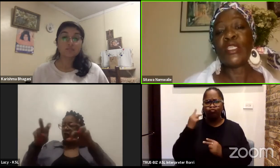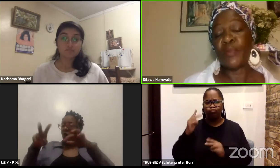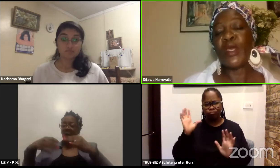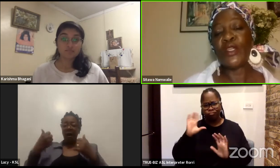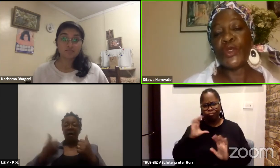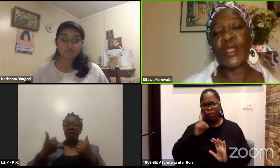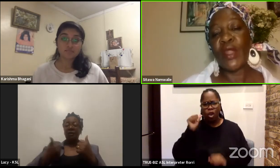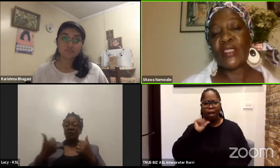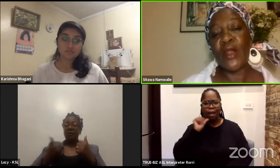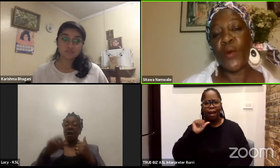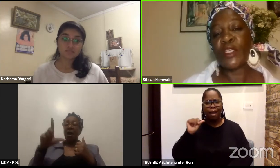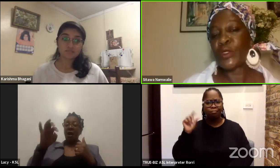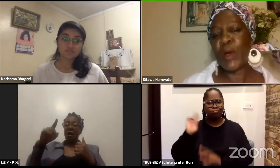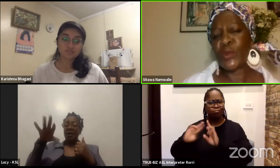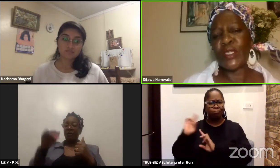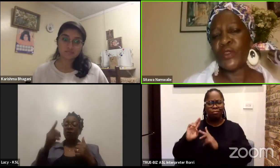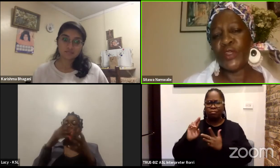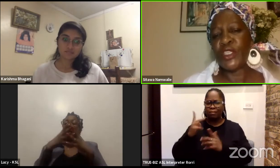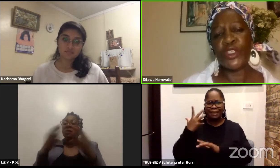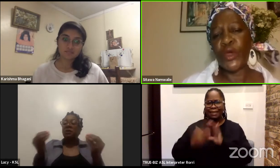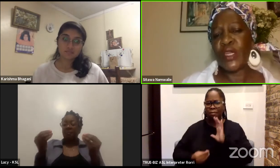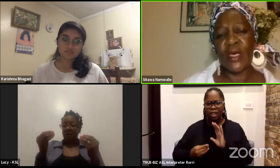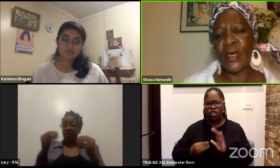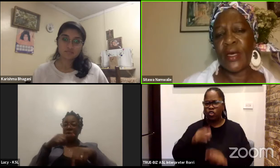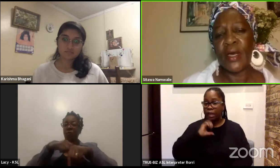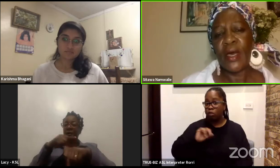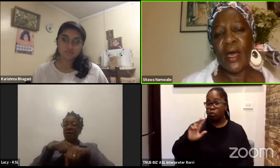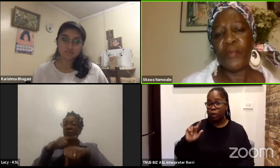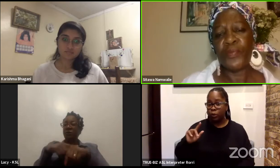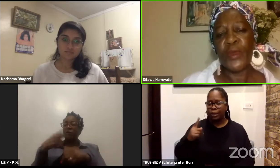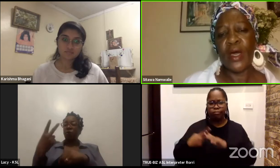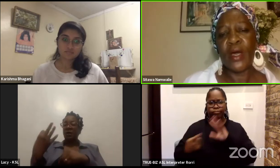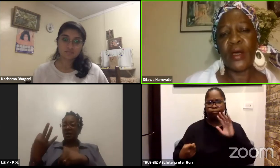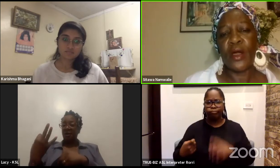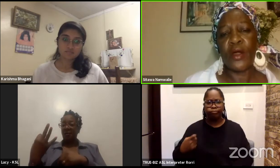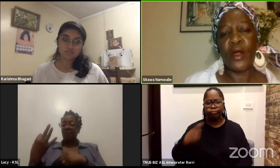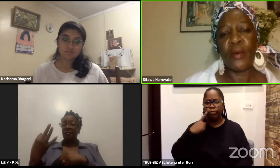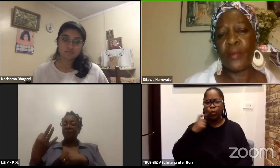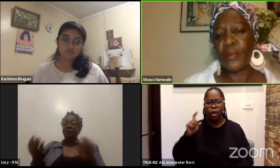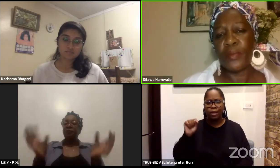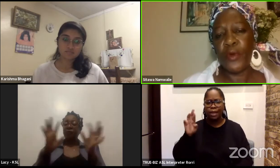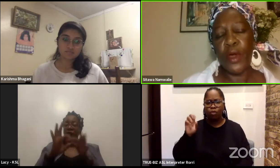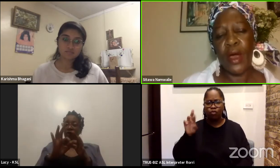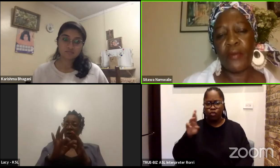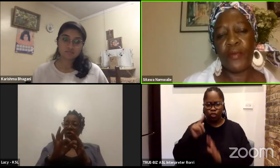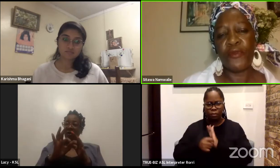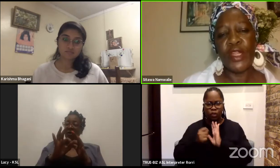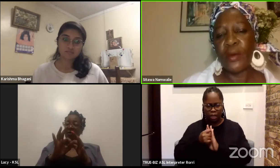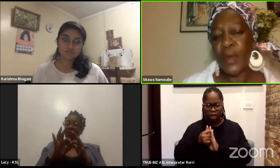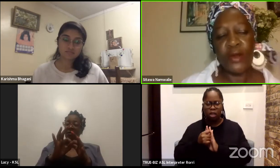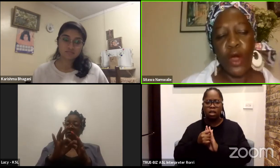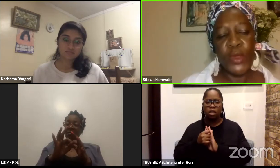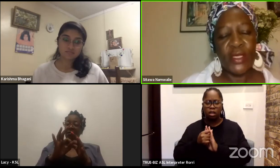who disappeared during the Red Terror when she was about 23. She joined the freedom and communist struggle